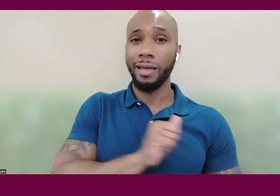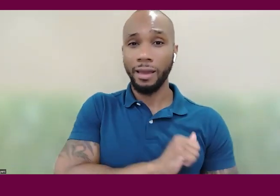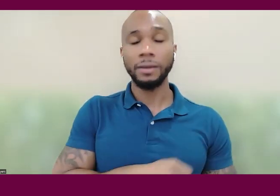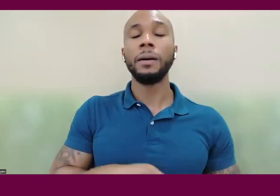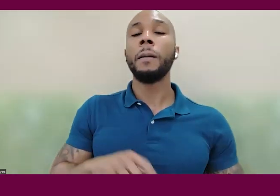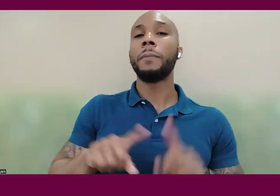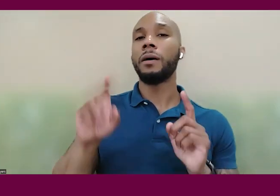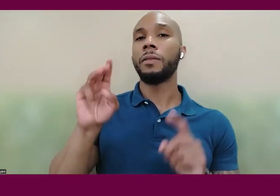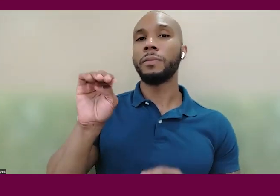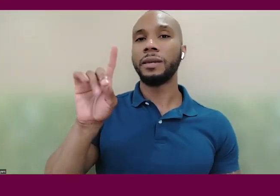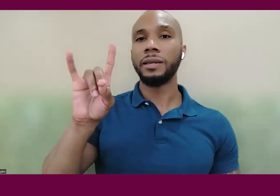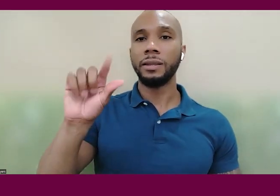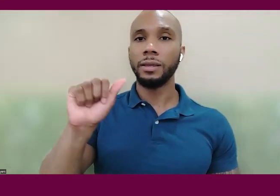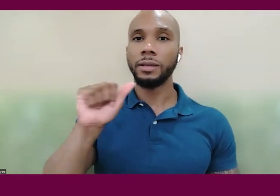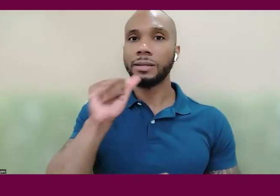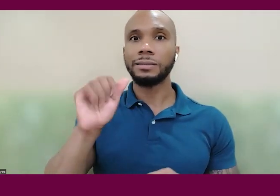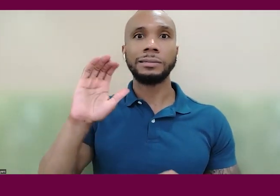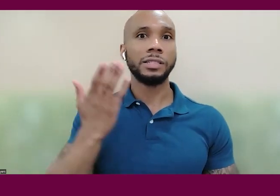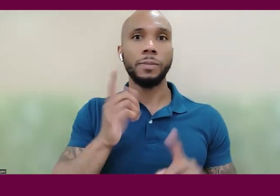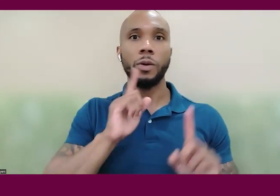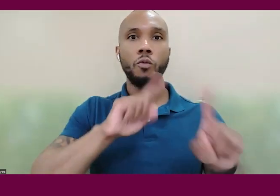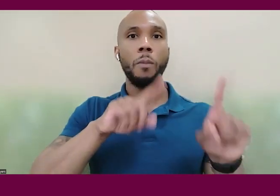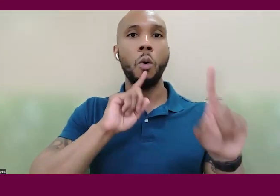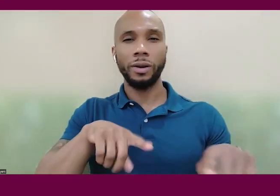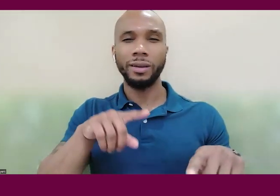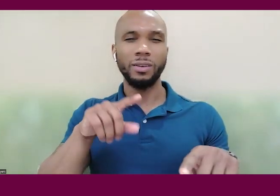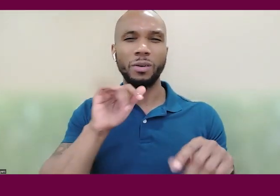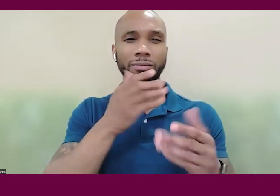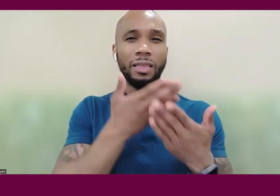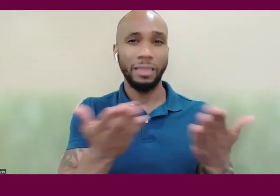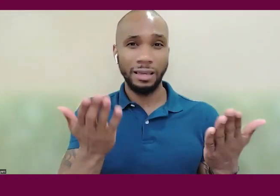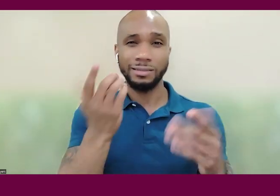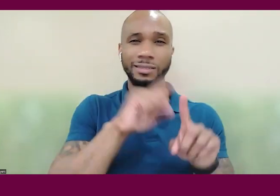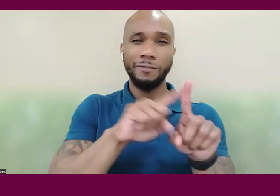The media doesn't seem to be reporting on this, these movements as much.